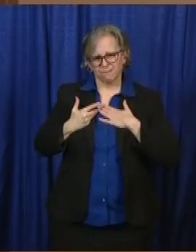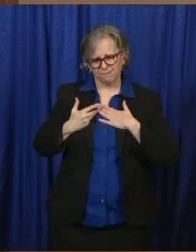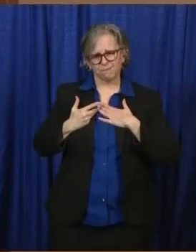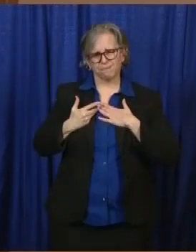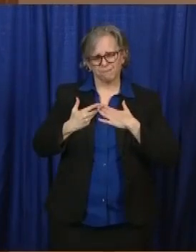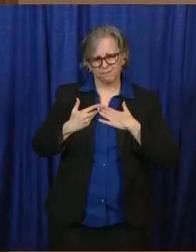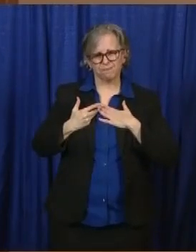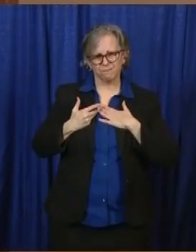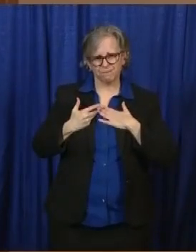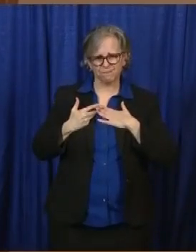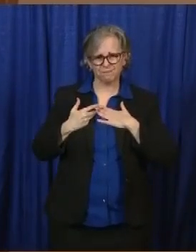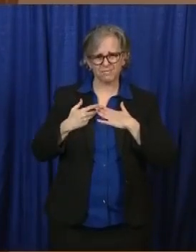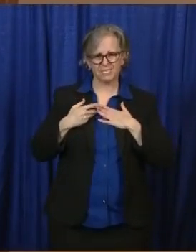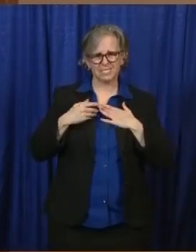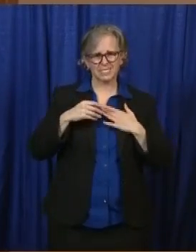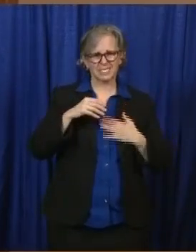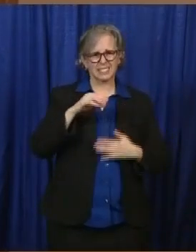DEATHS SPAN 19 COUNTIES. THAT